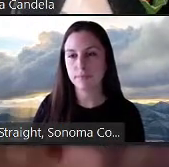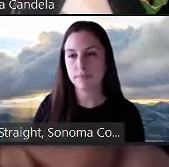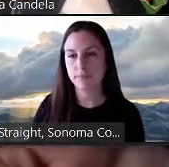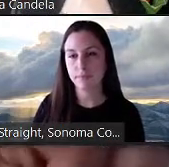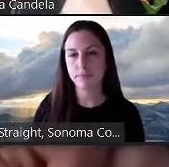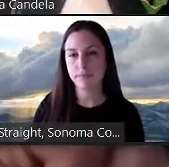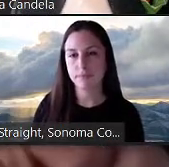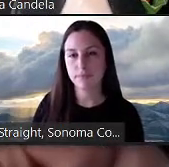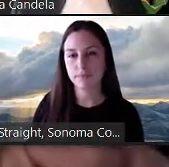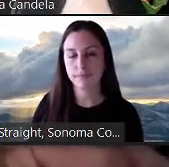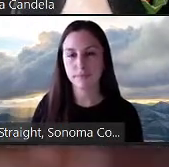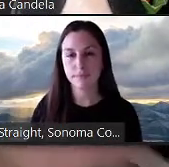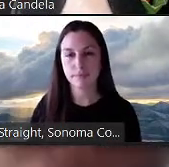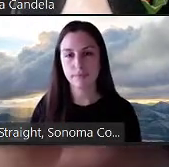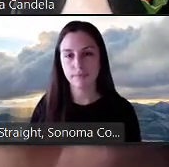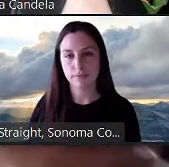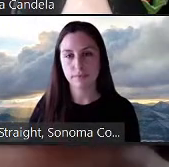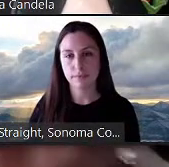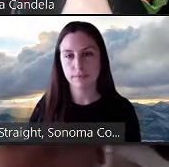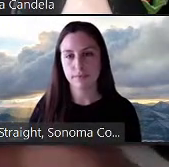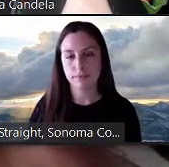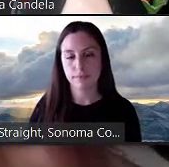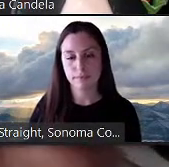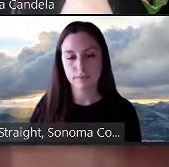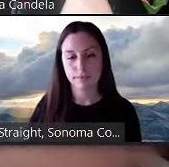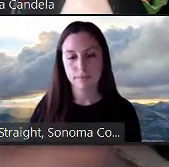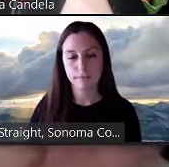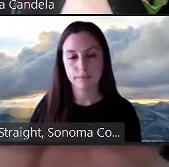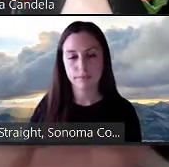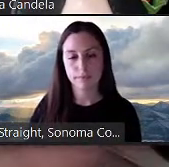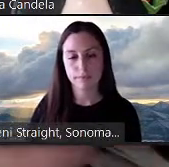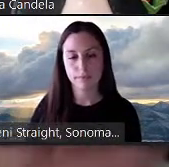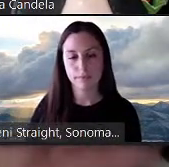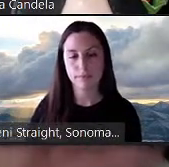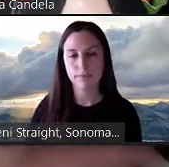do is also to prevent putting ourselves in that situation.